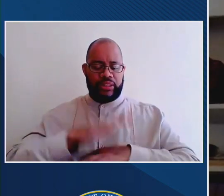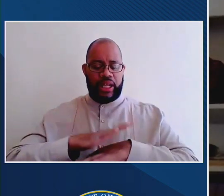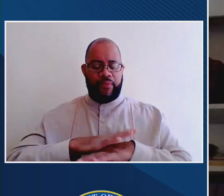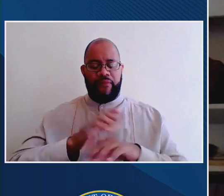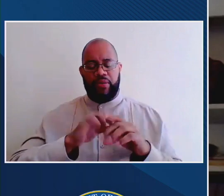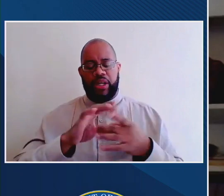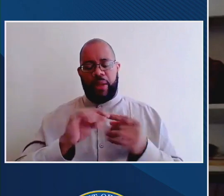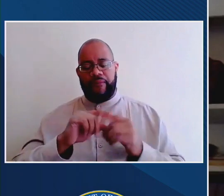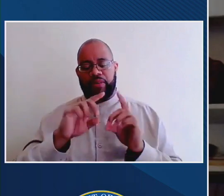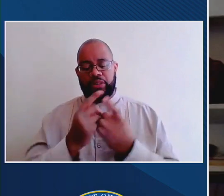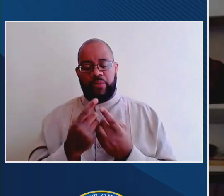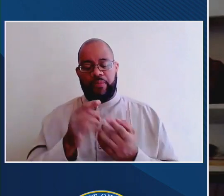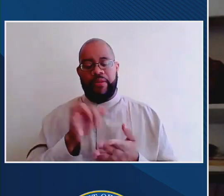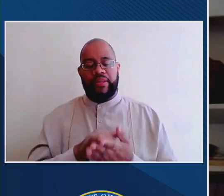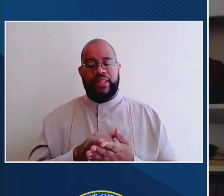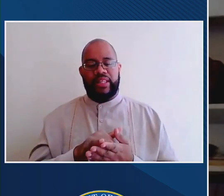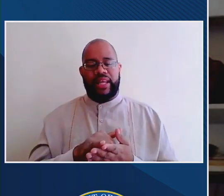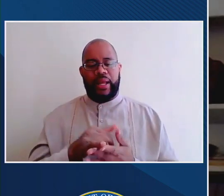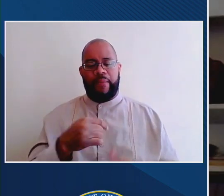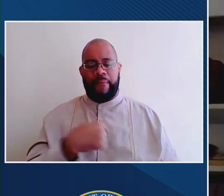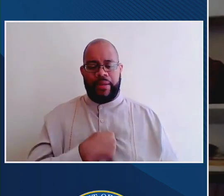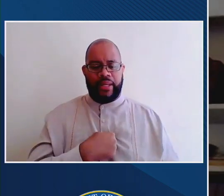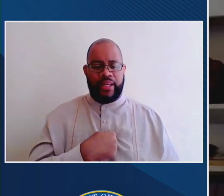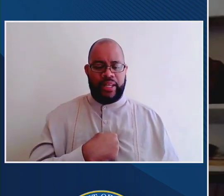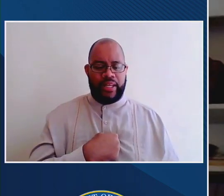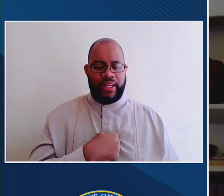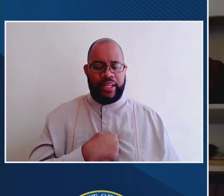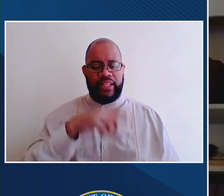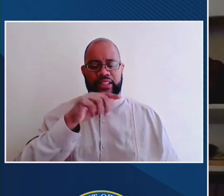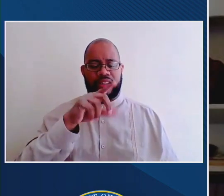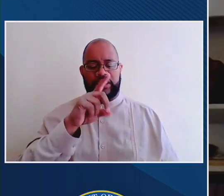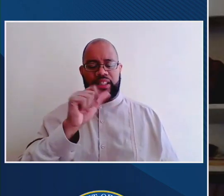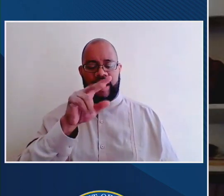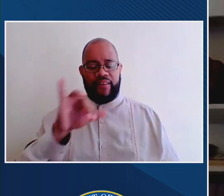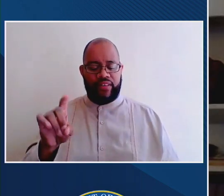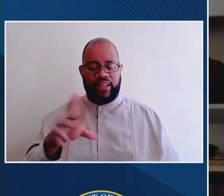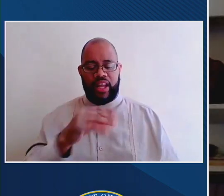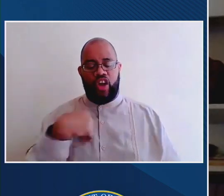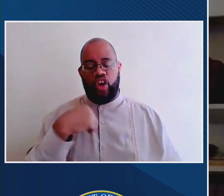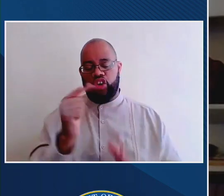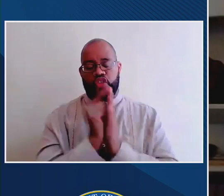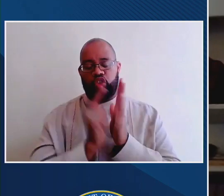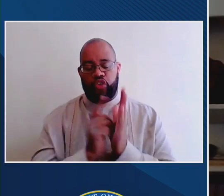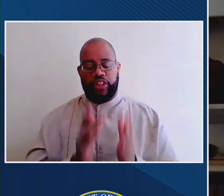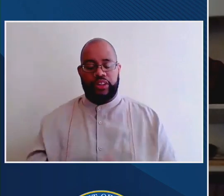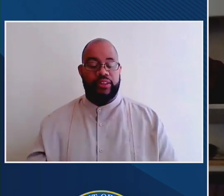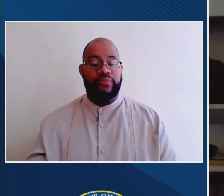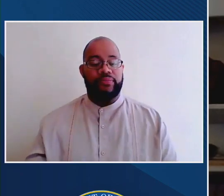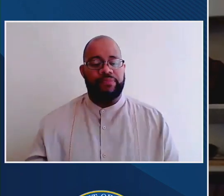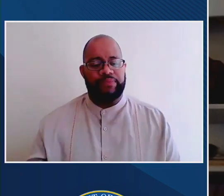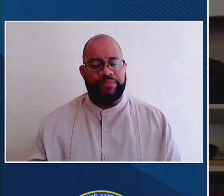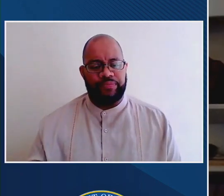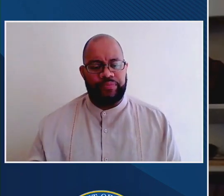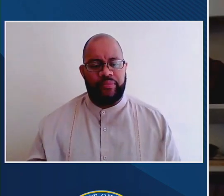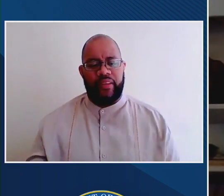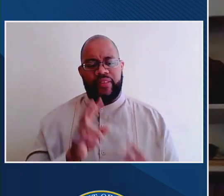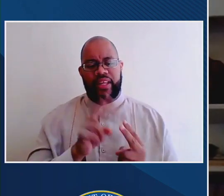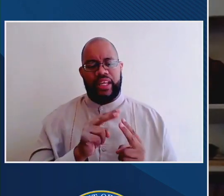That would be myself, David and our attorney, our attorneys, which would either be Denise or Donna, depending upon